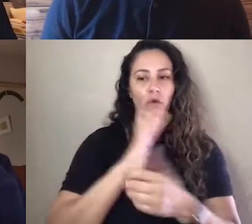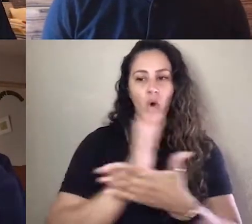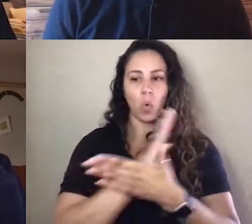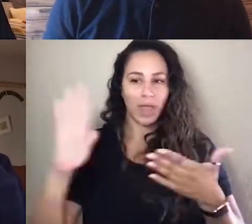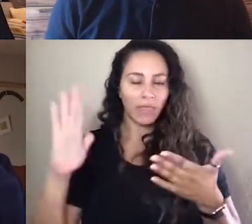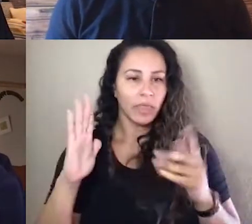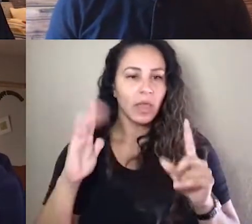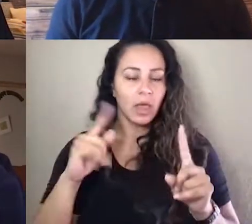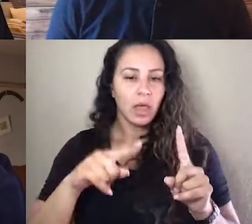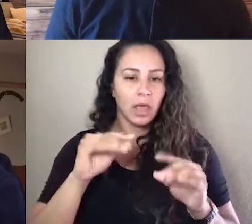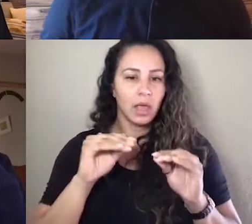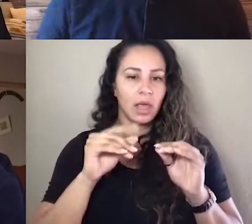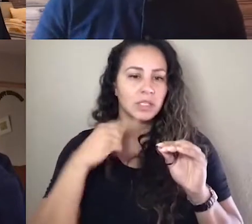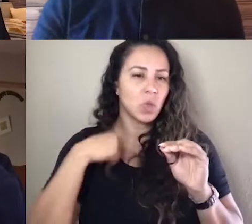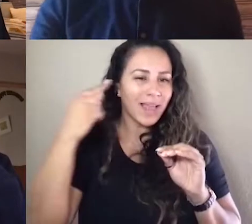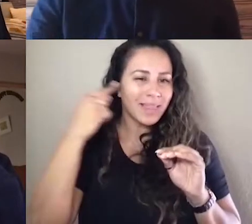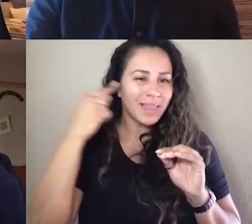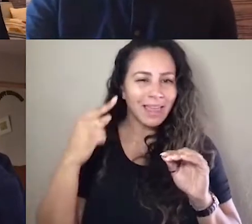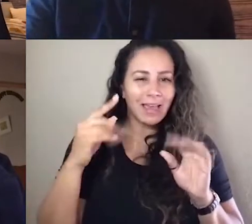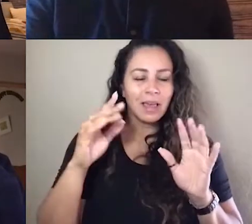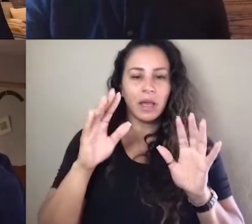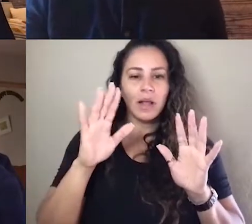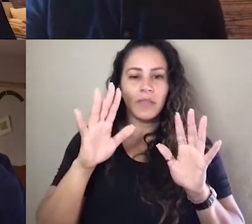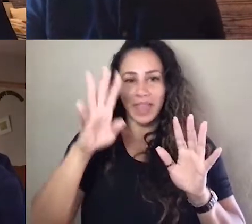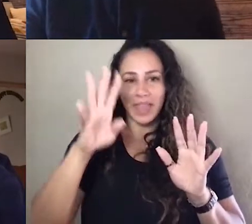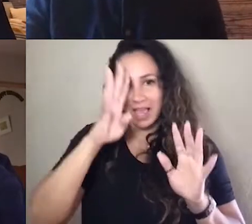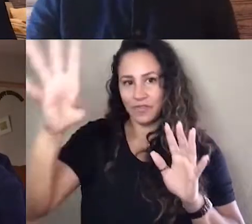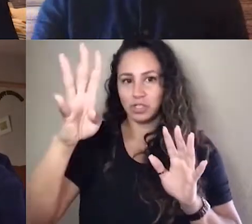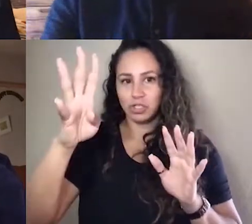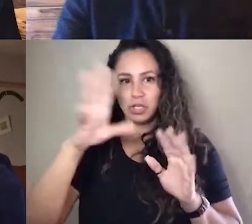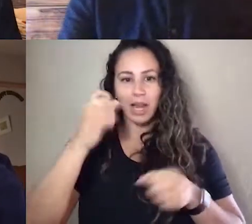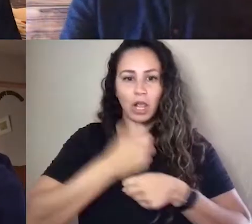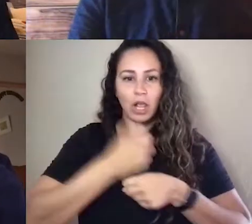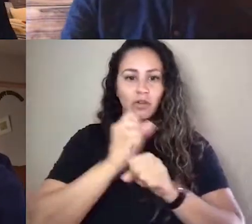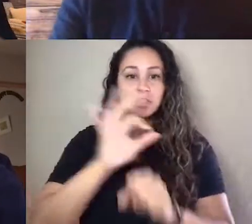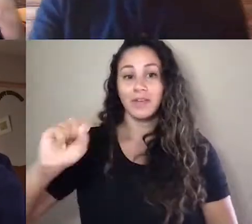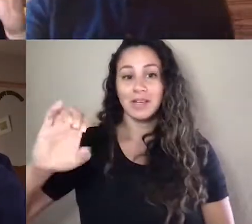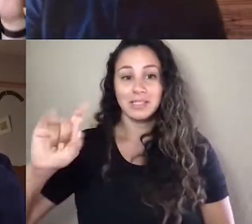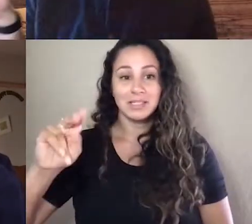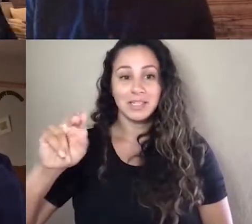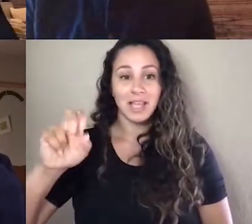I THINK THE INVENTION AND CREATION OF SECTIONS IS FOR